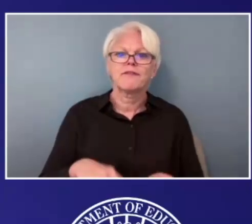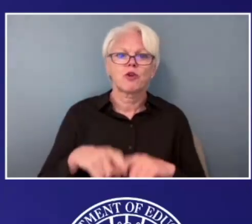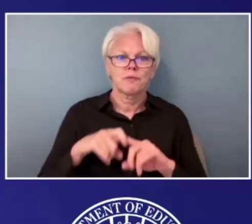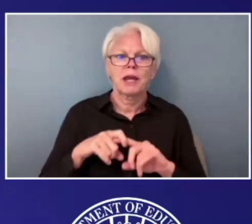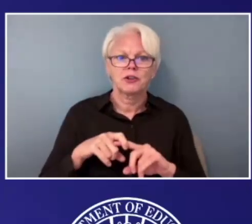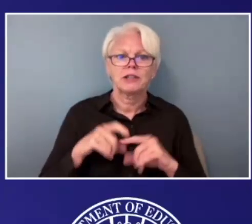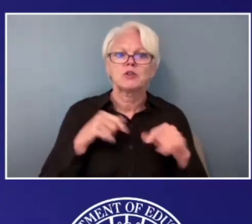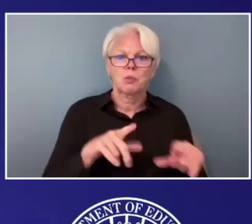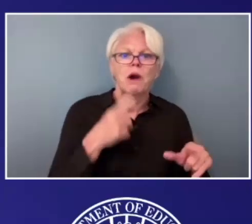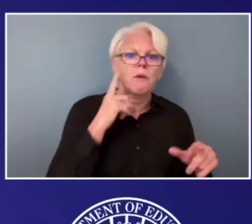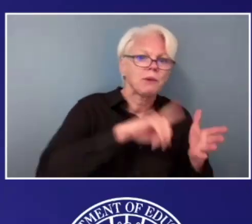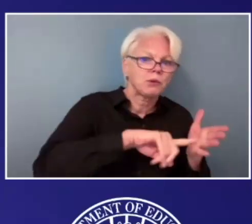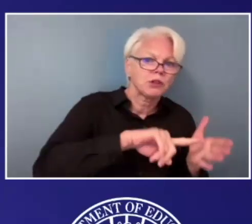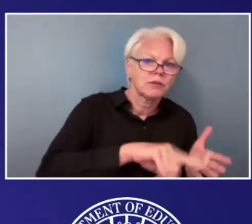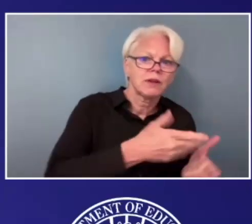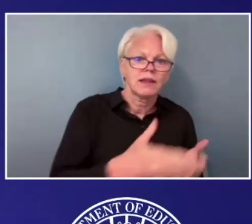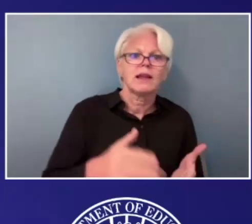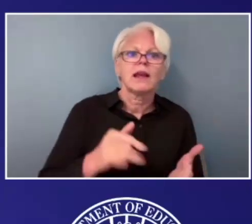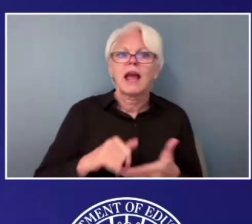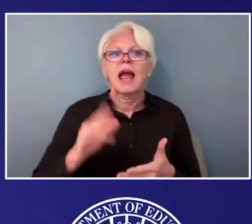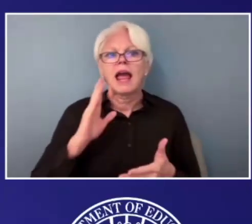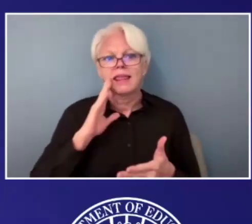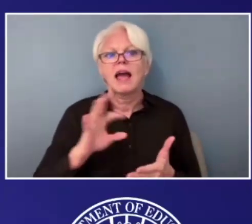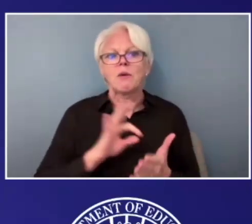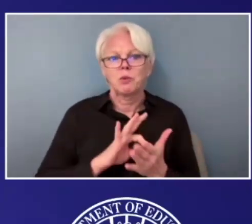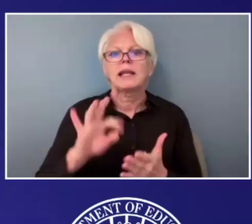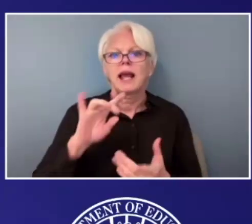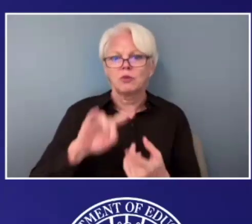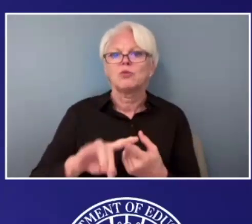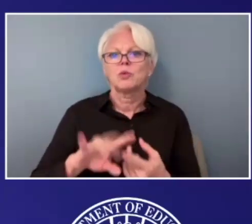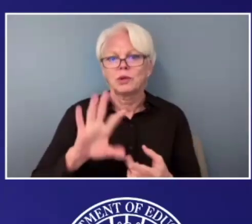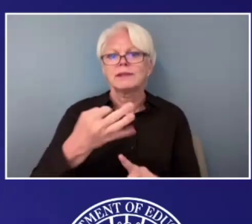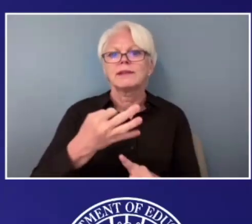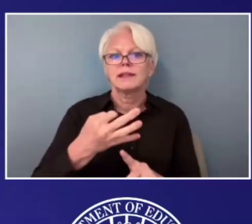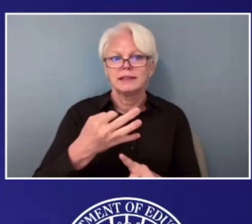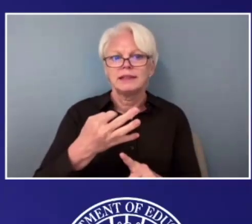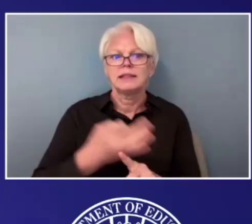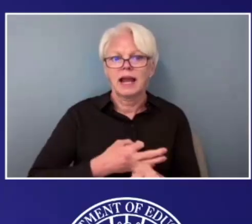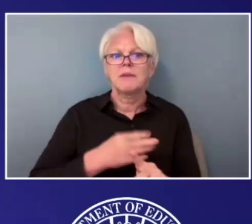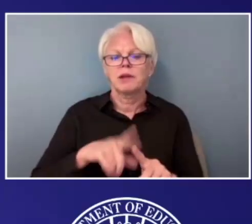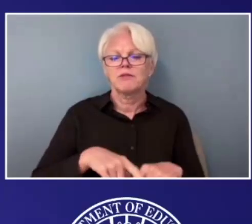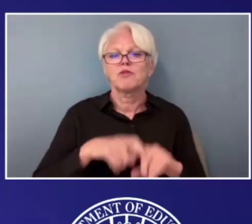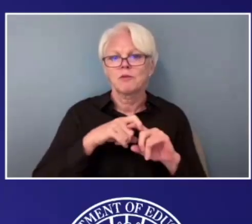and that would count towards the nine-month, nine-month forbearance and 24-month period.